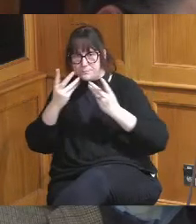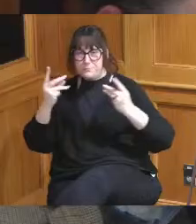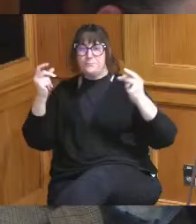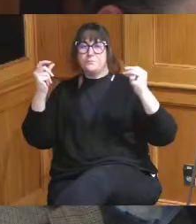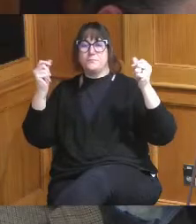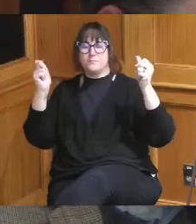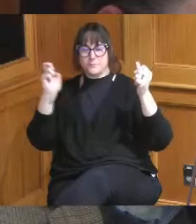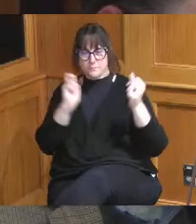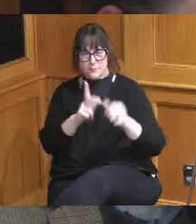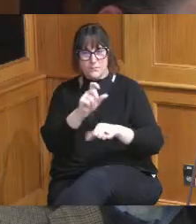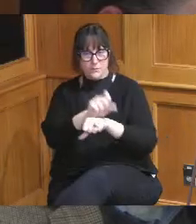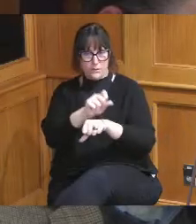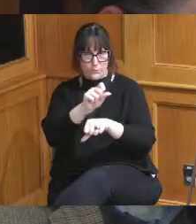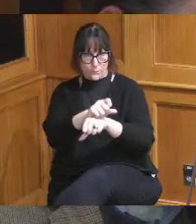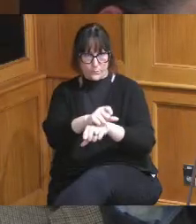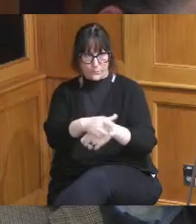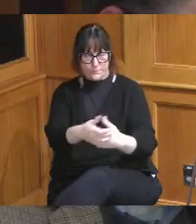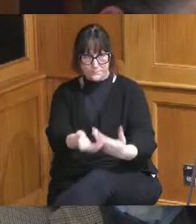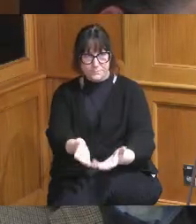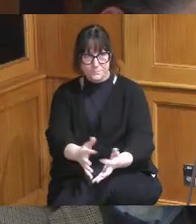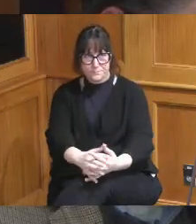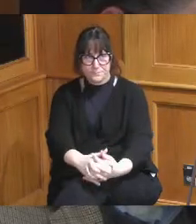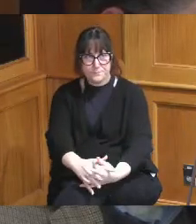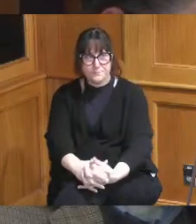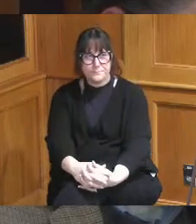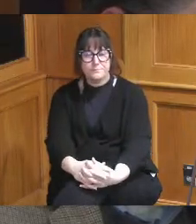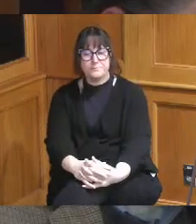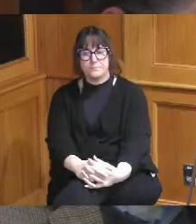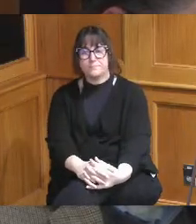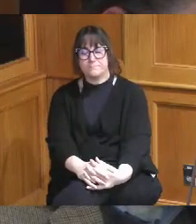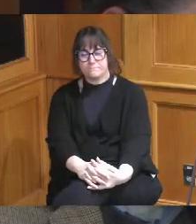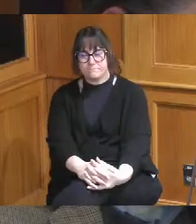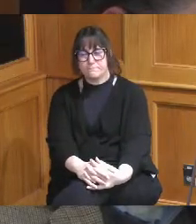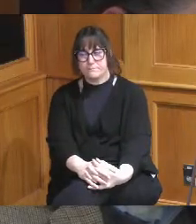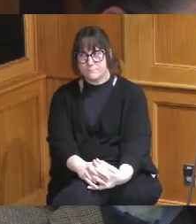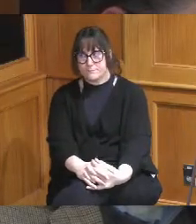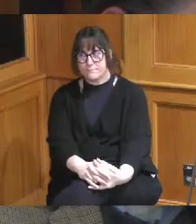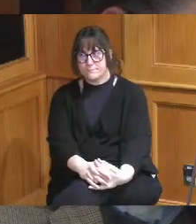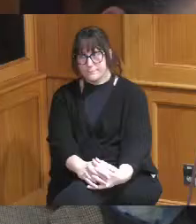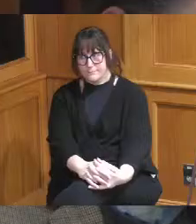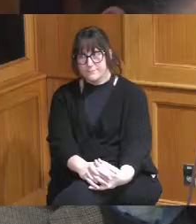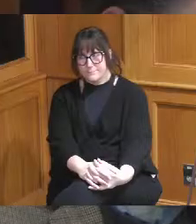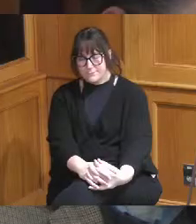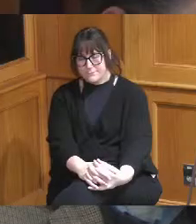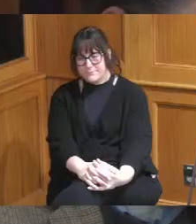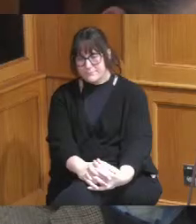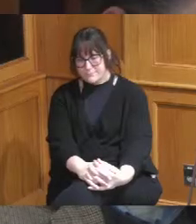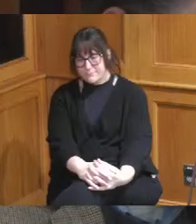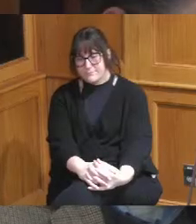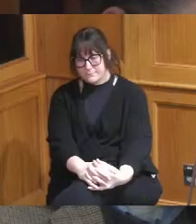best way that they the way they do it everybody has a different we are we are supporters of mental